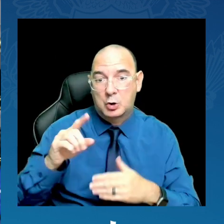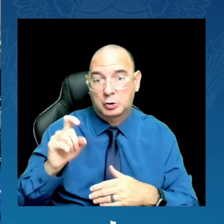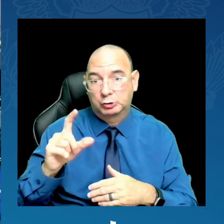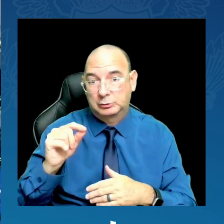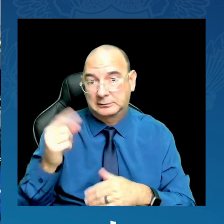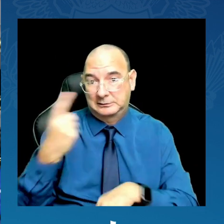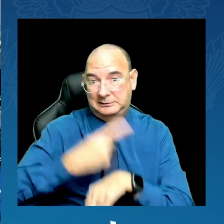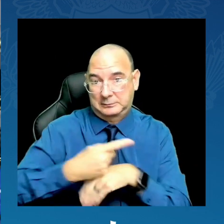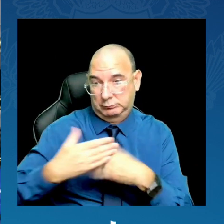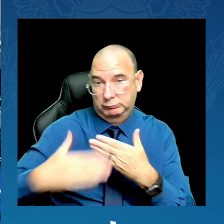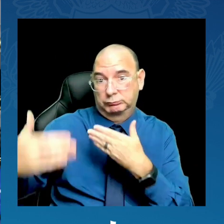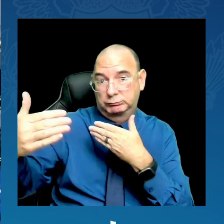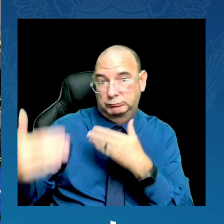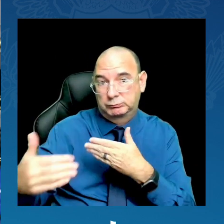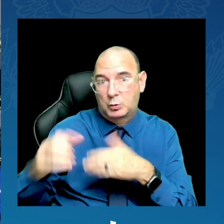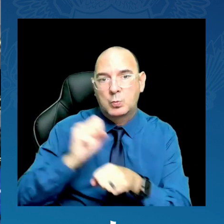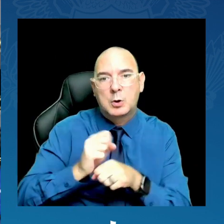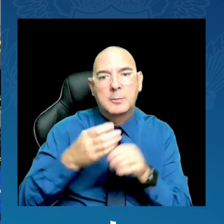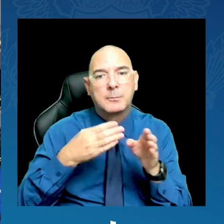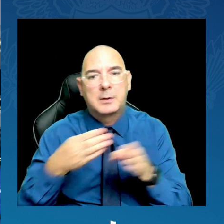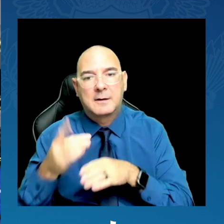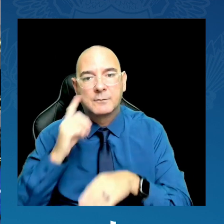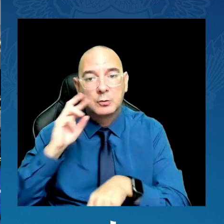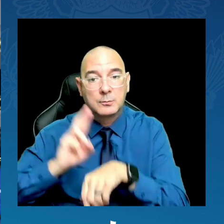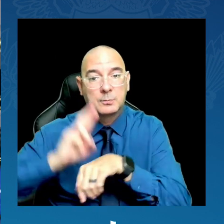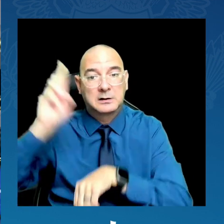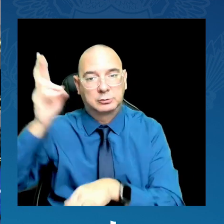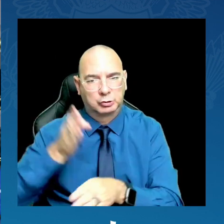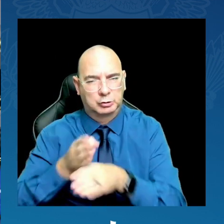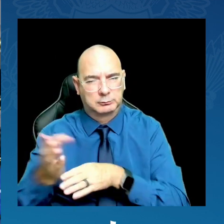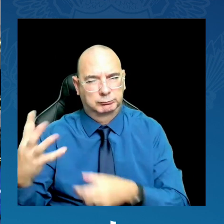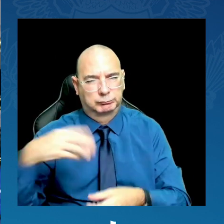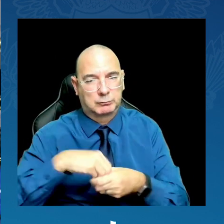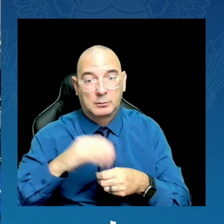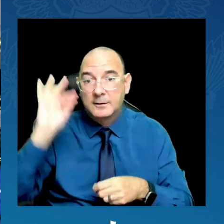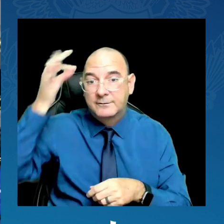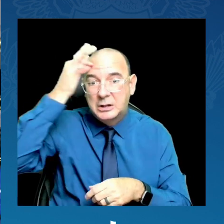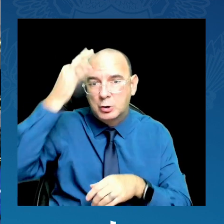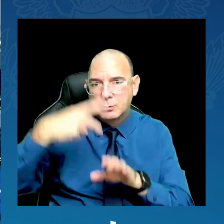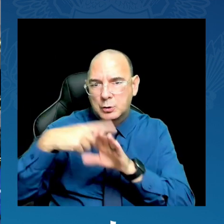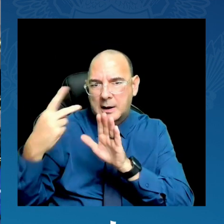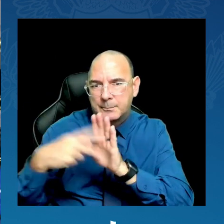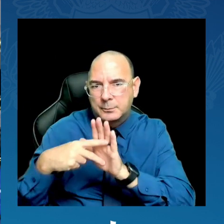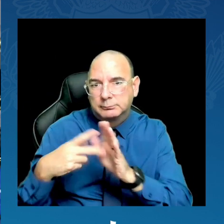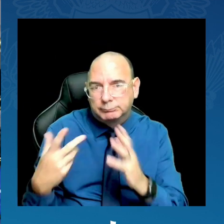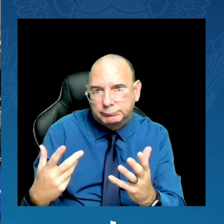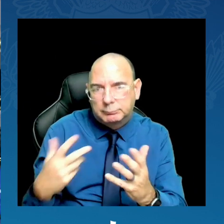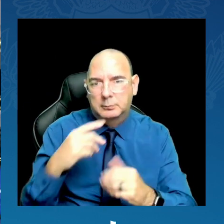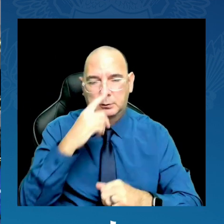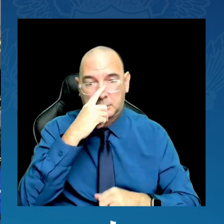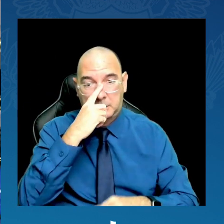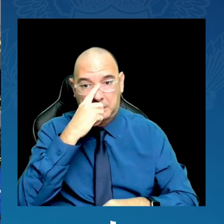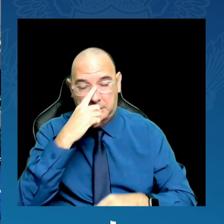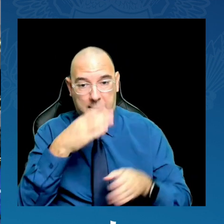in federal programing, programing in particular. For example, I have in mind manufacturing USA,